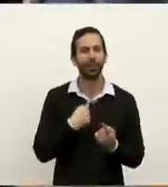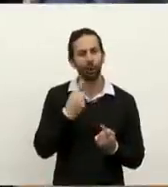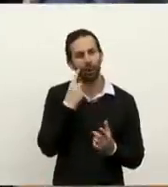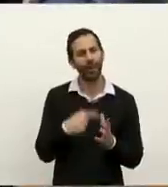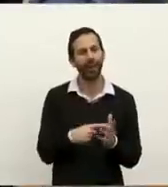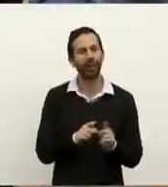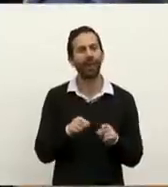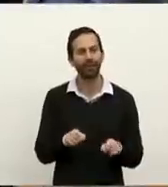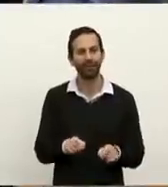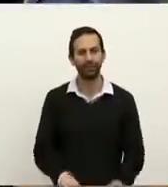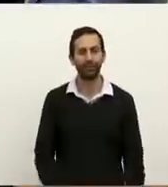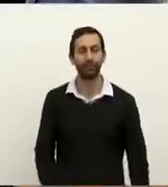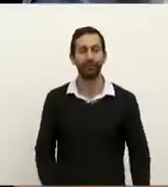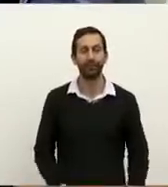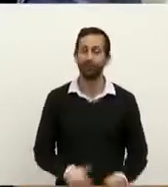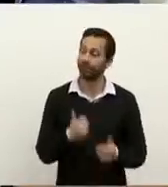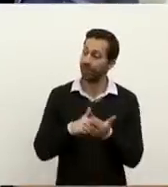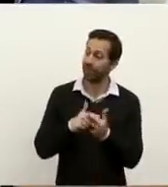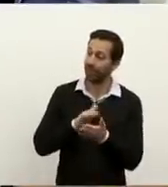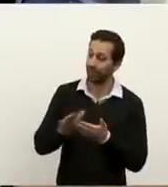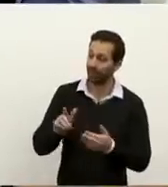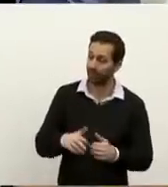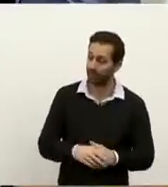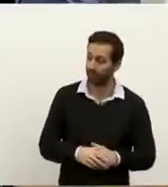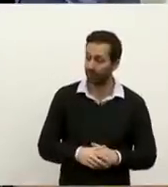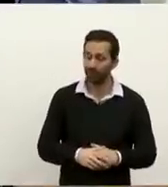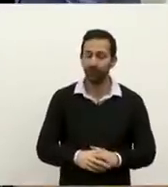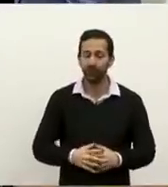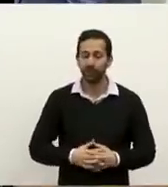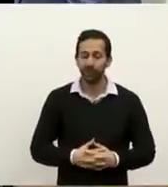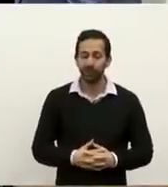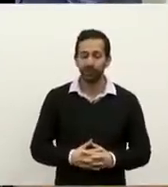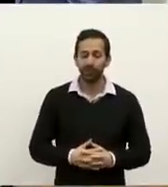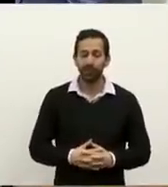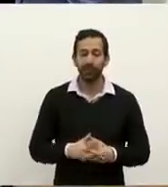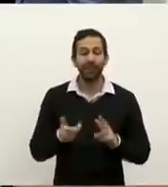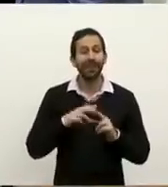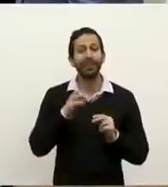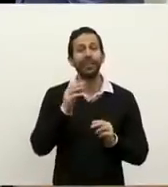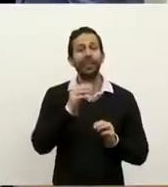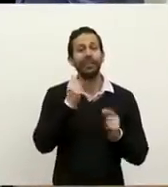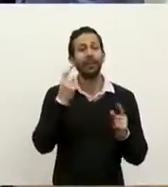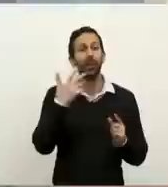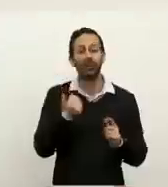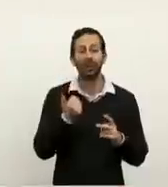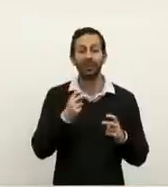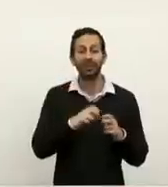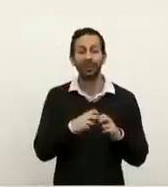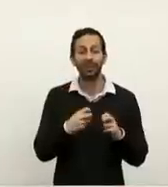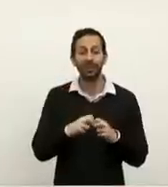Great! Leah? But in the meantime, if someone has an issue with...